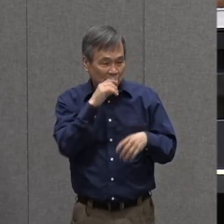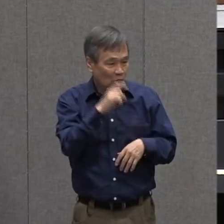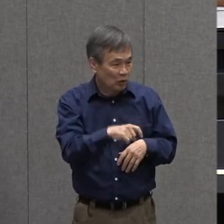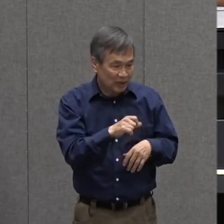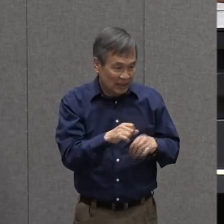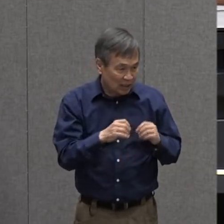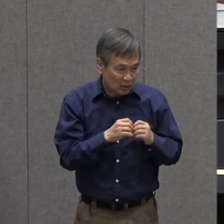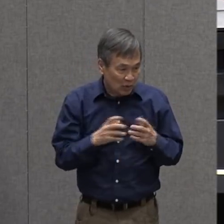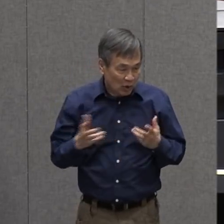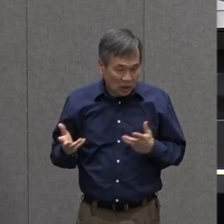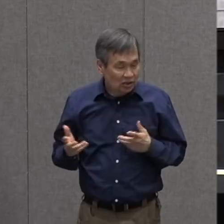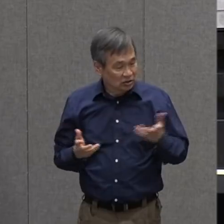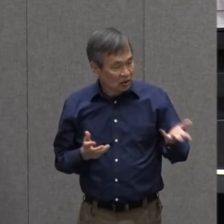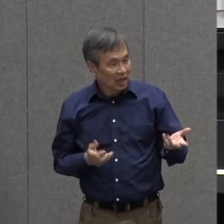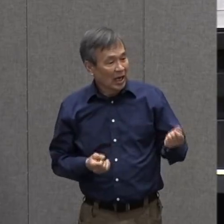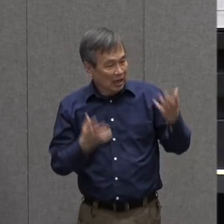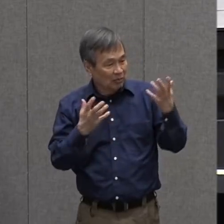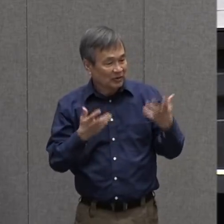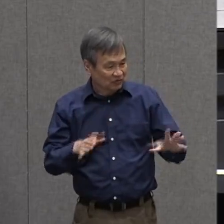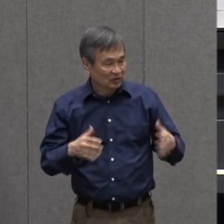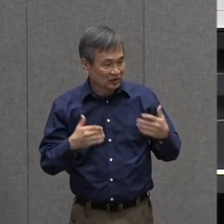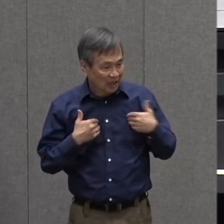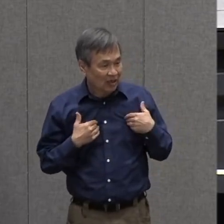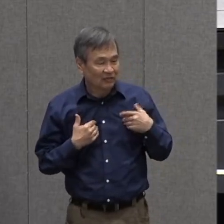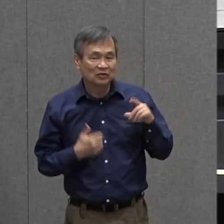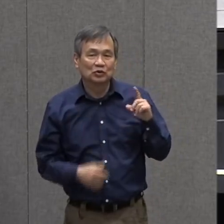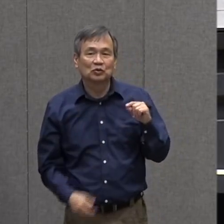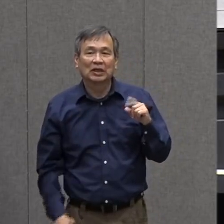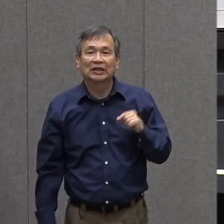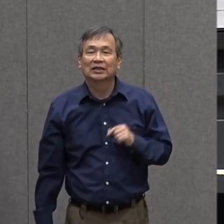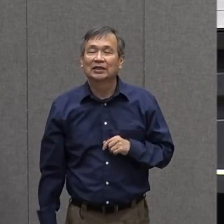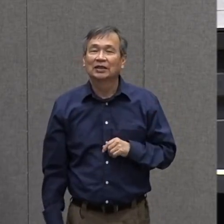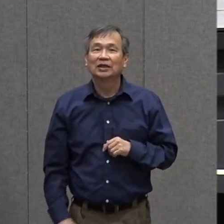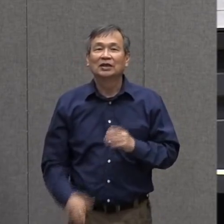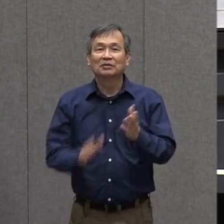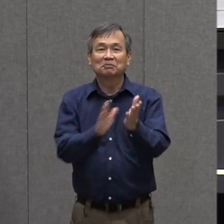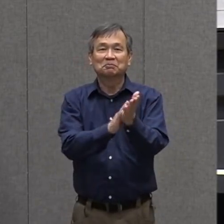I had 20 right? All right? Good job guys you did fabulous job